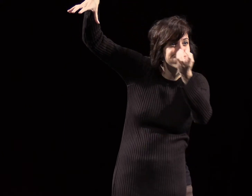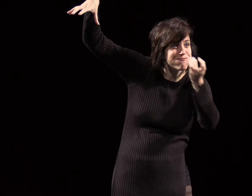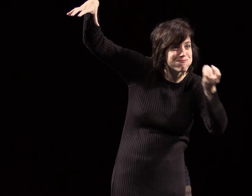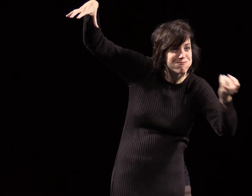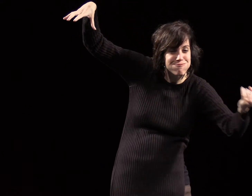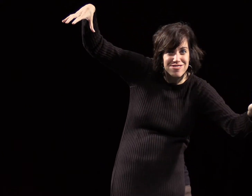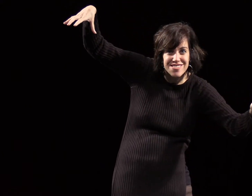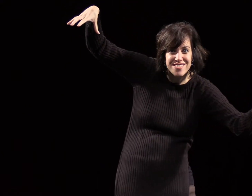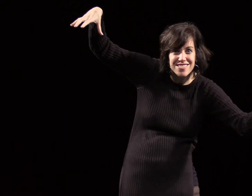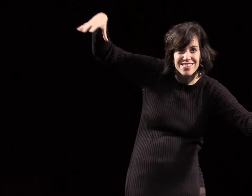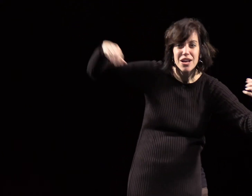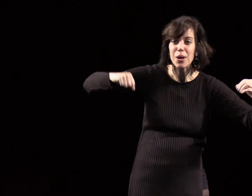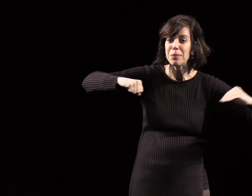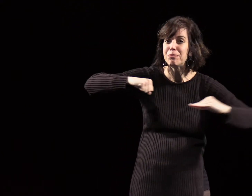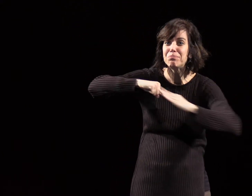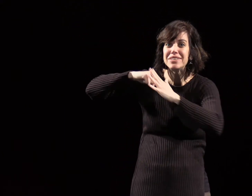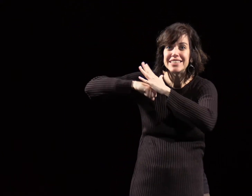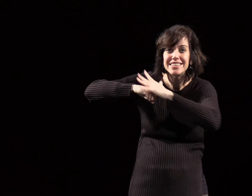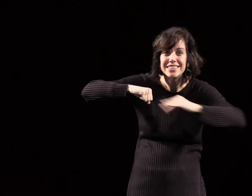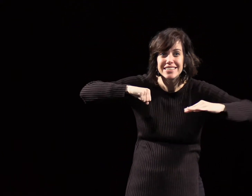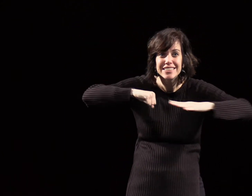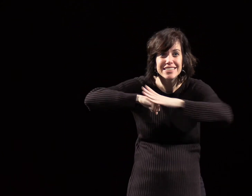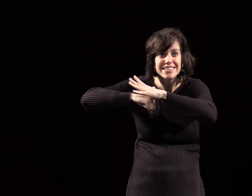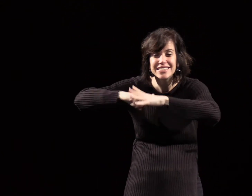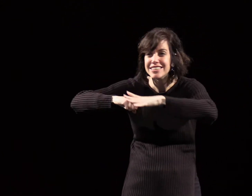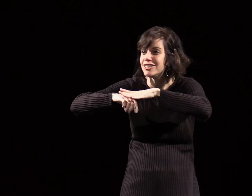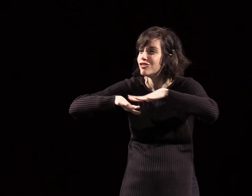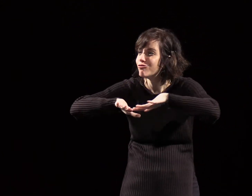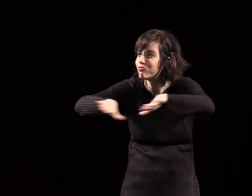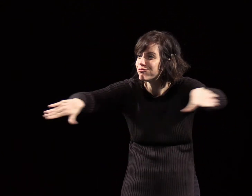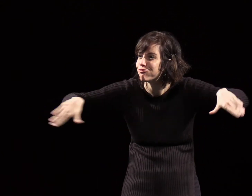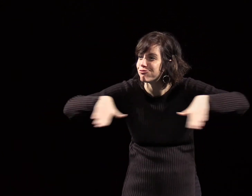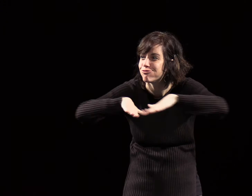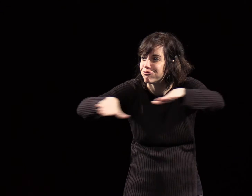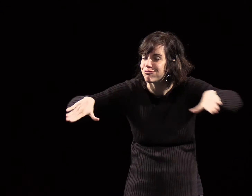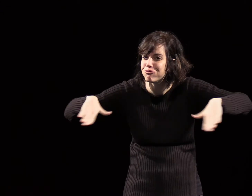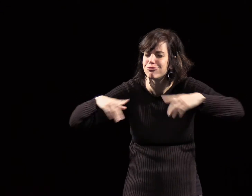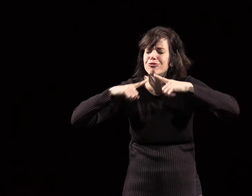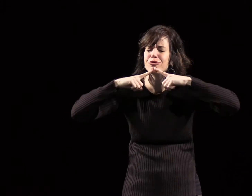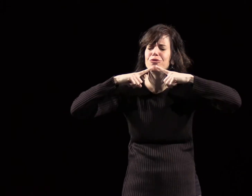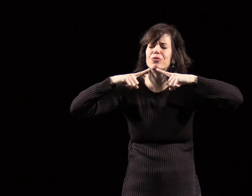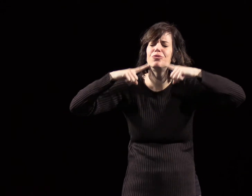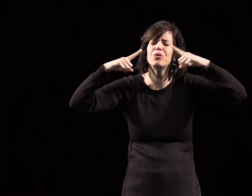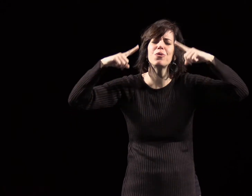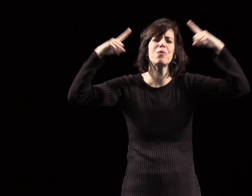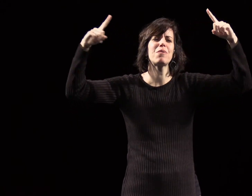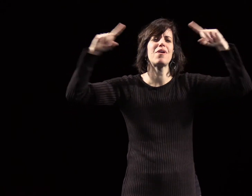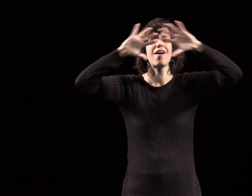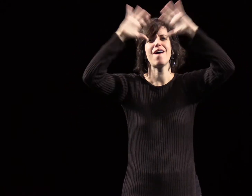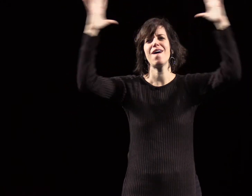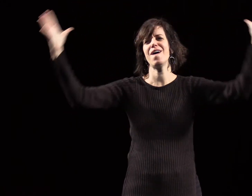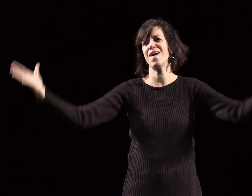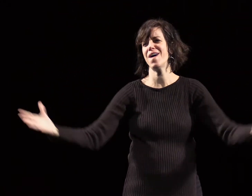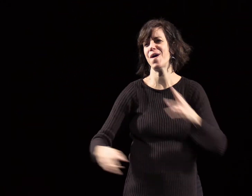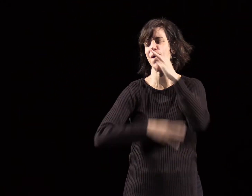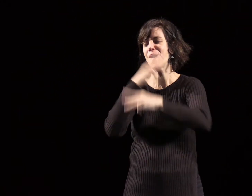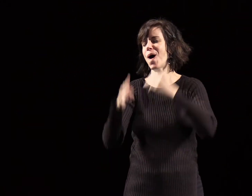Has cable cars leading down to beautiful beaches, swimming areas. It's famous.